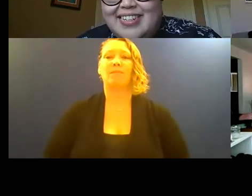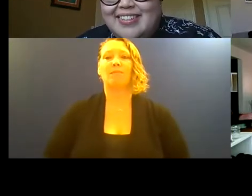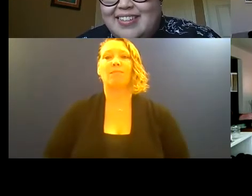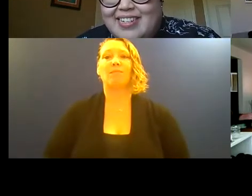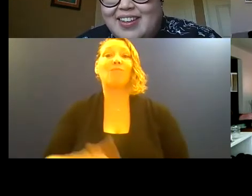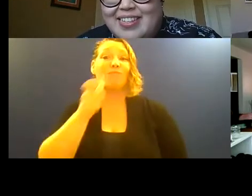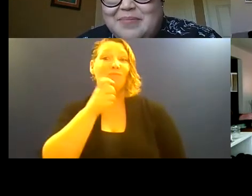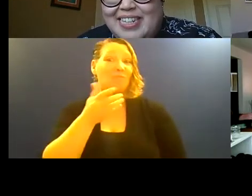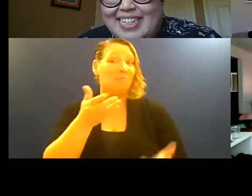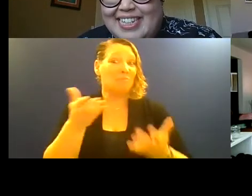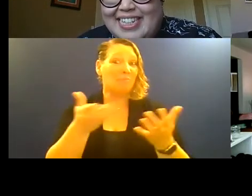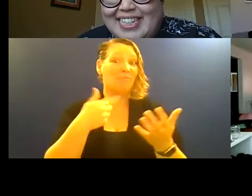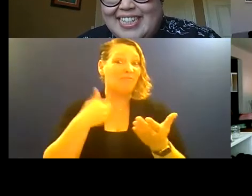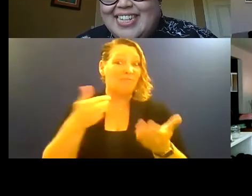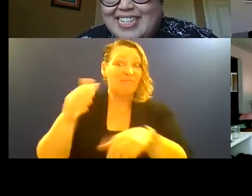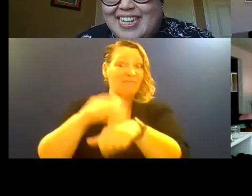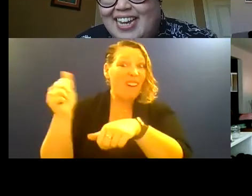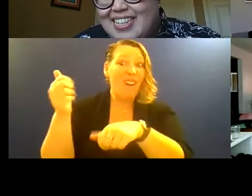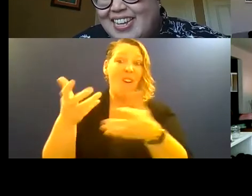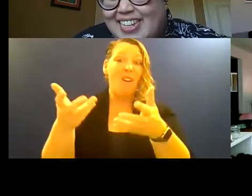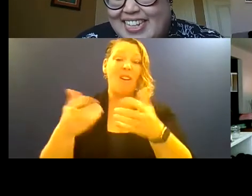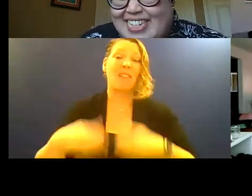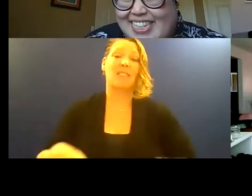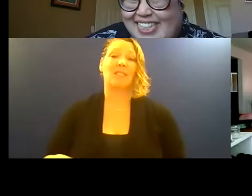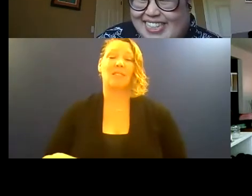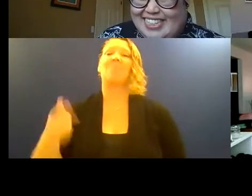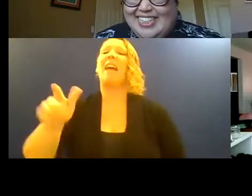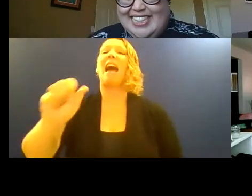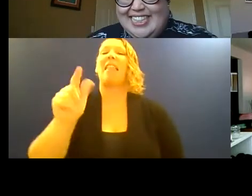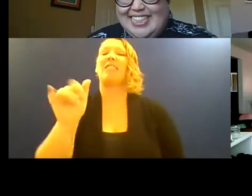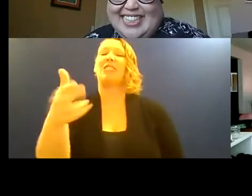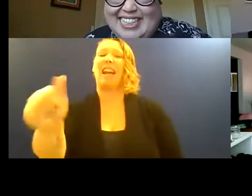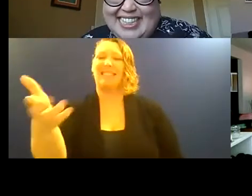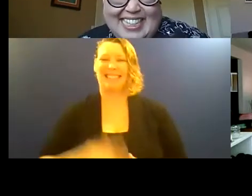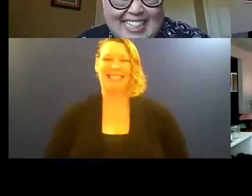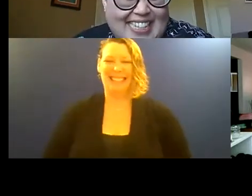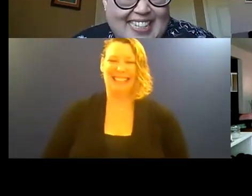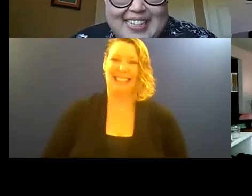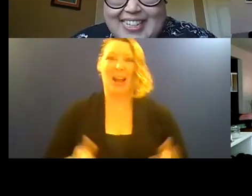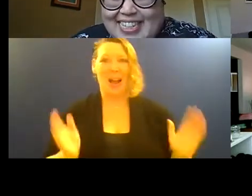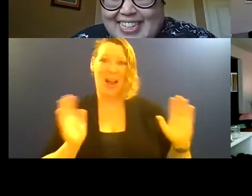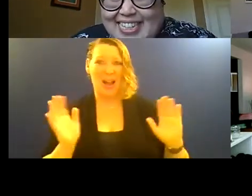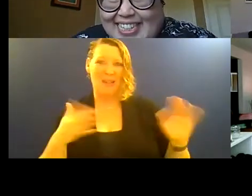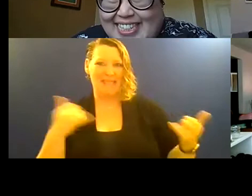Who would like to start? Should I just call on someone? I'll call on Alyshia.